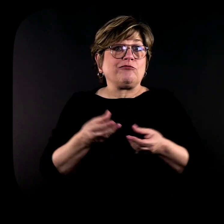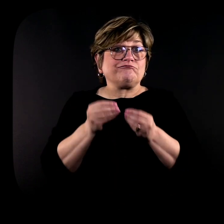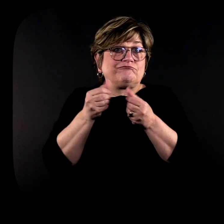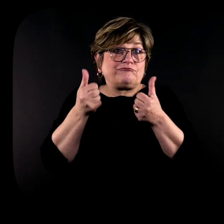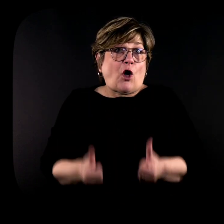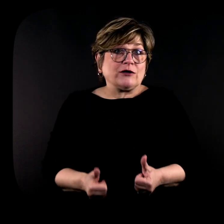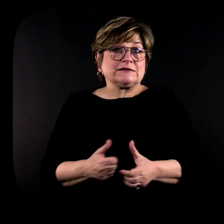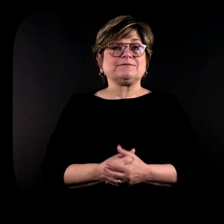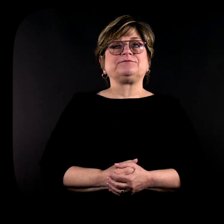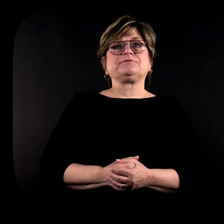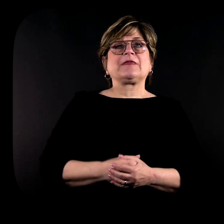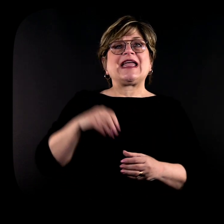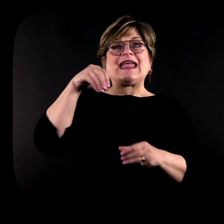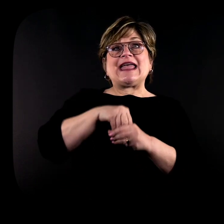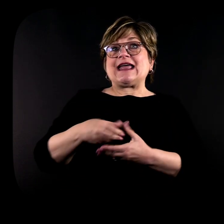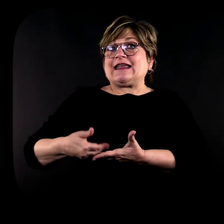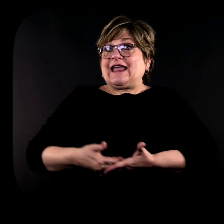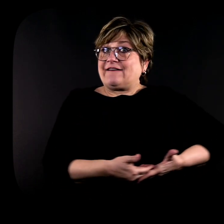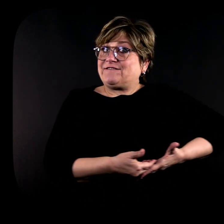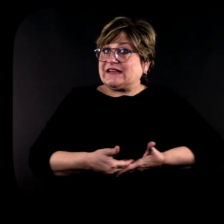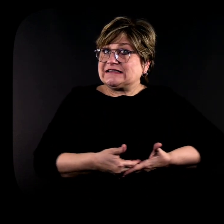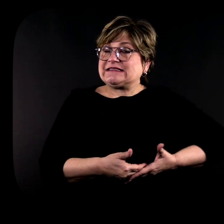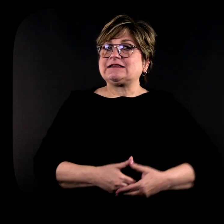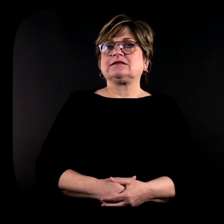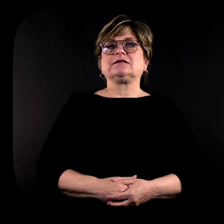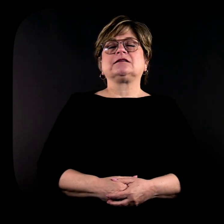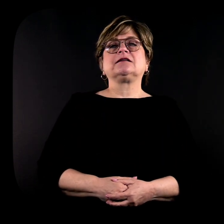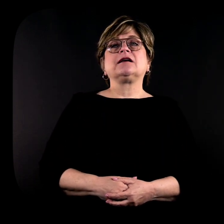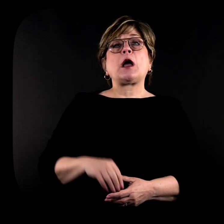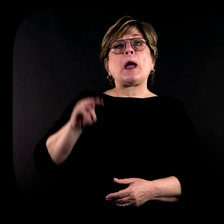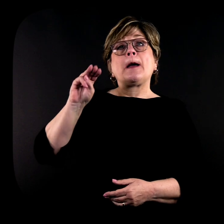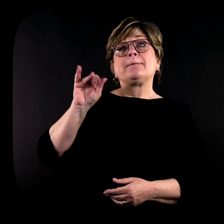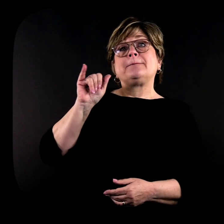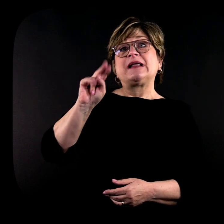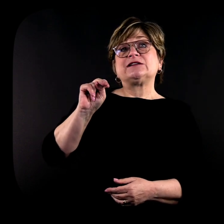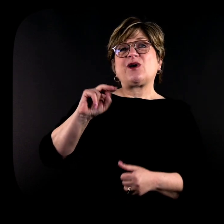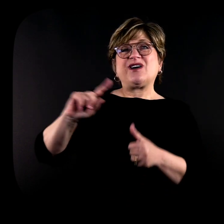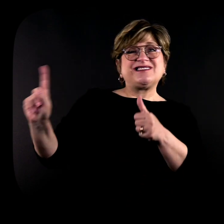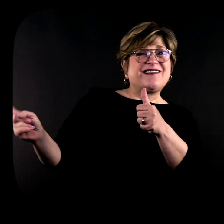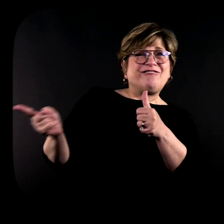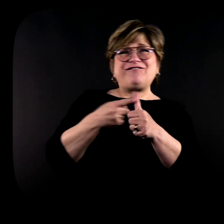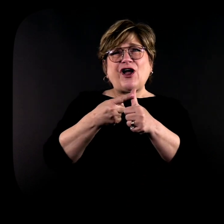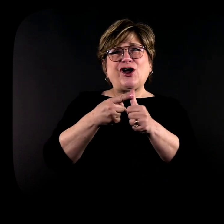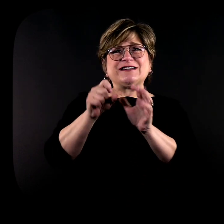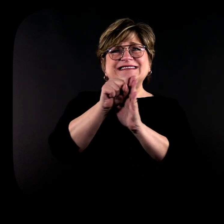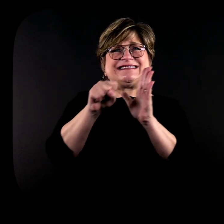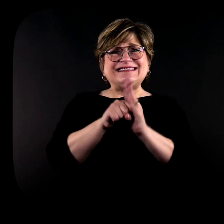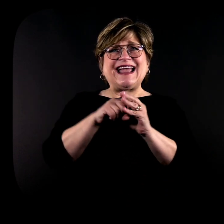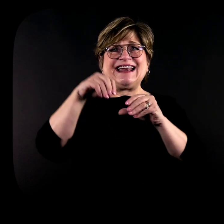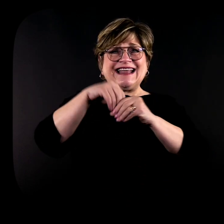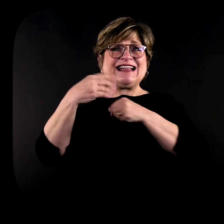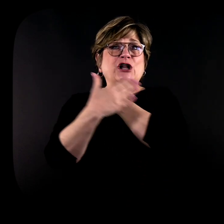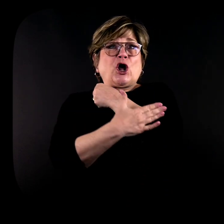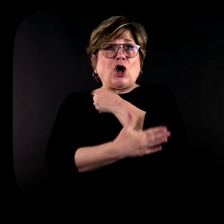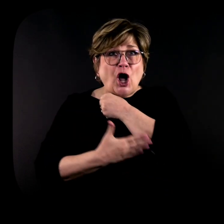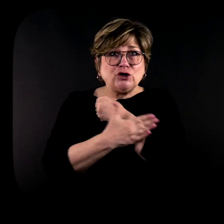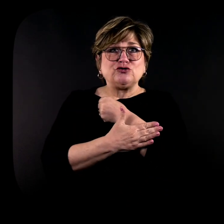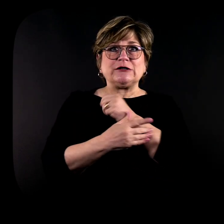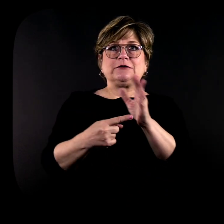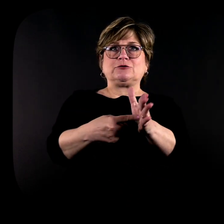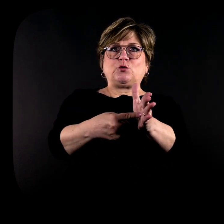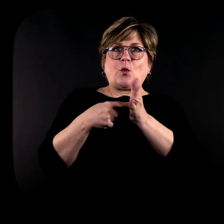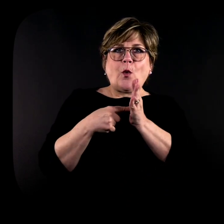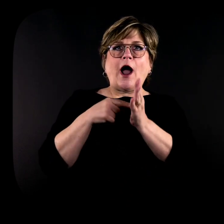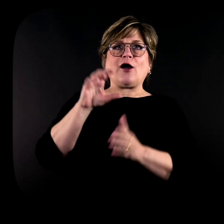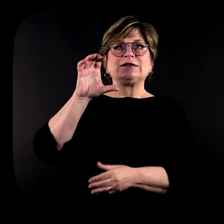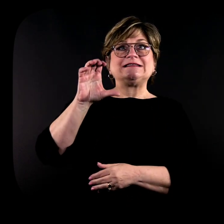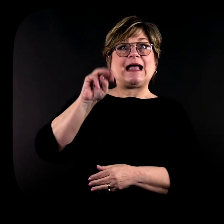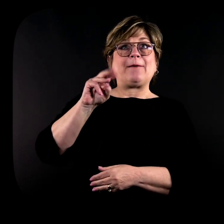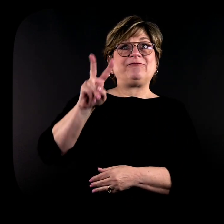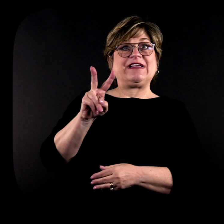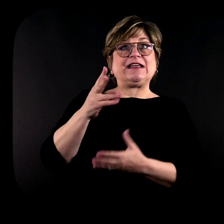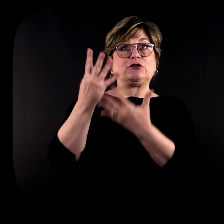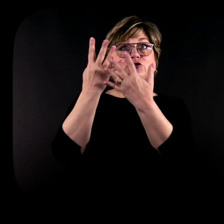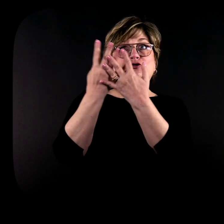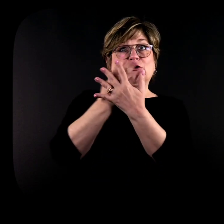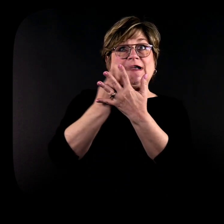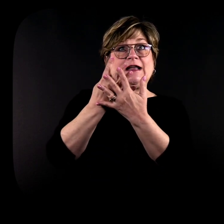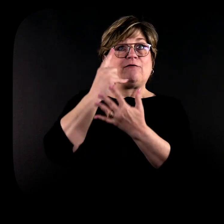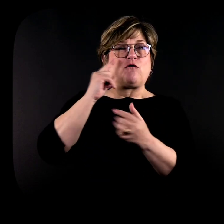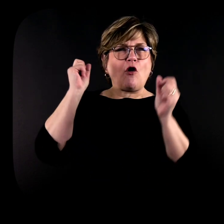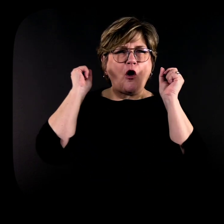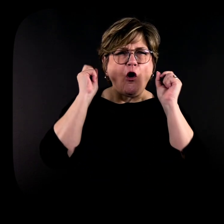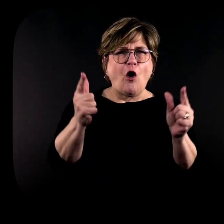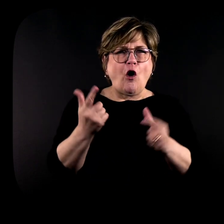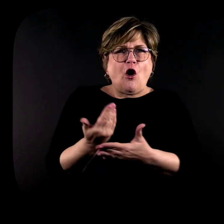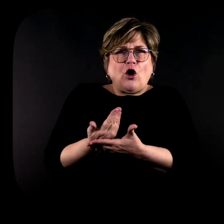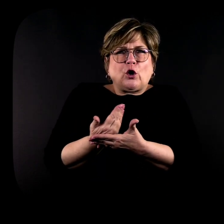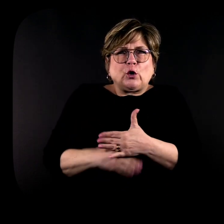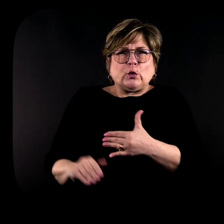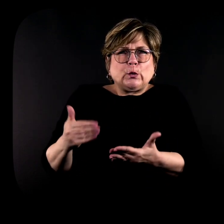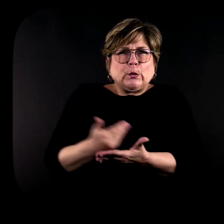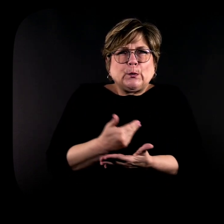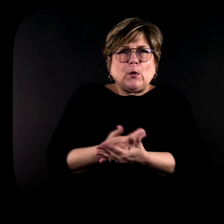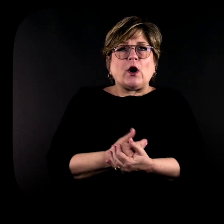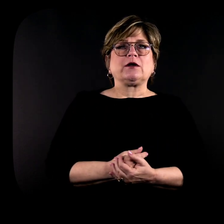in infants. Minnesota is the first state in the country to require CMV screening for all newborns,